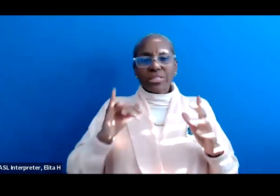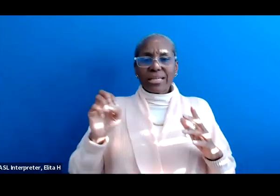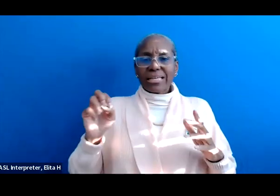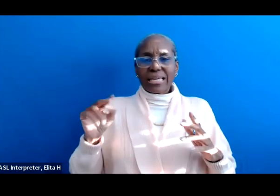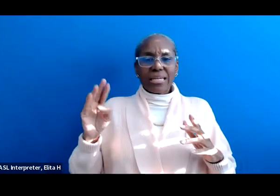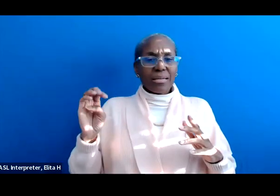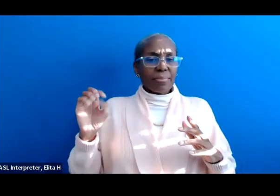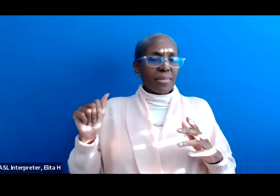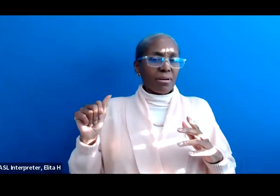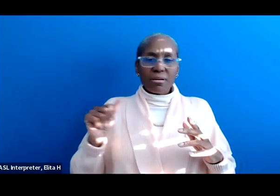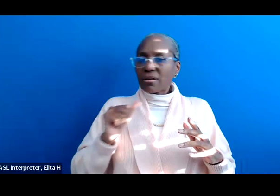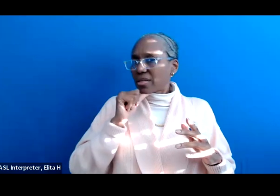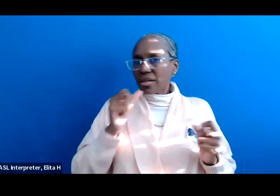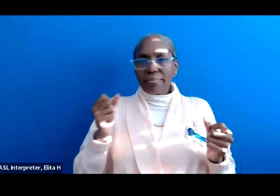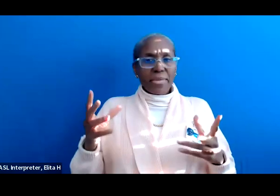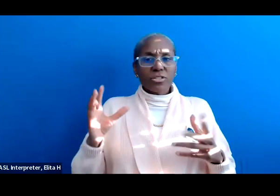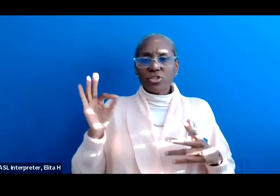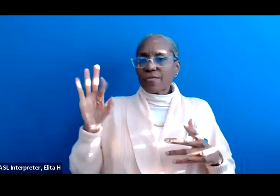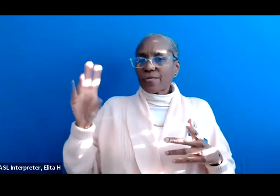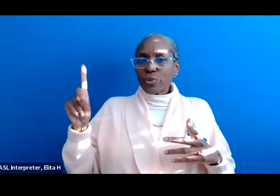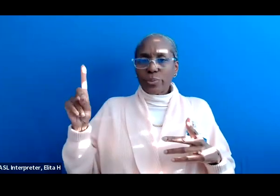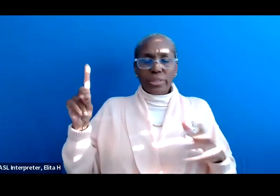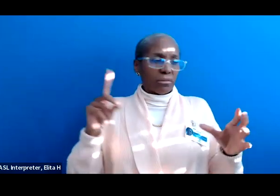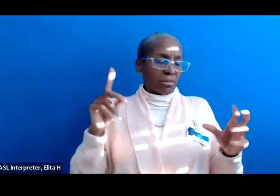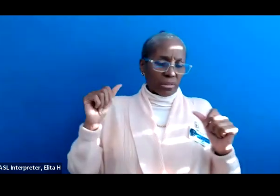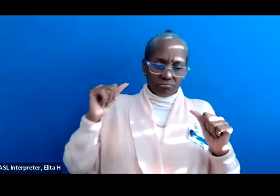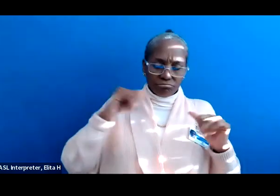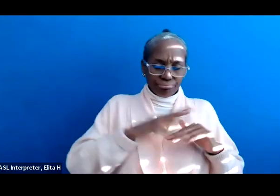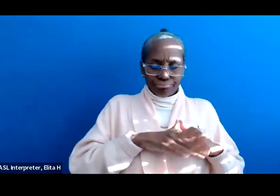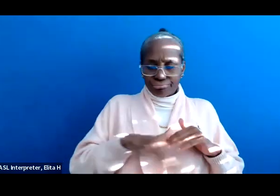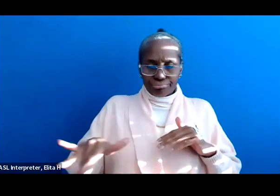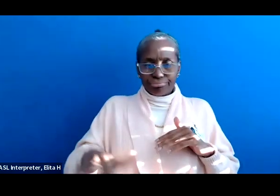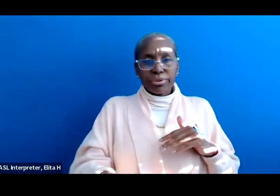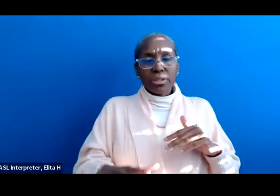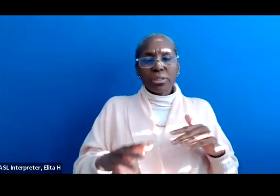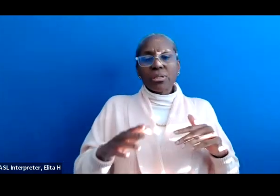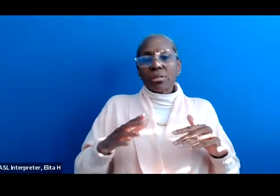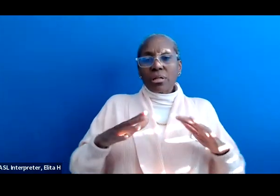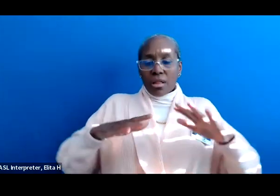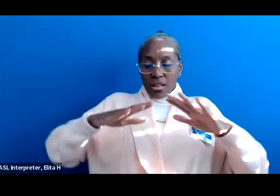It doesn't have that much fluid that goes in, and it just washes out the lower part of the bowel.